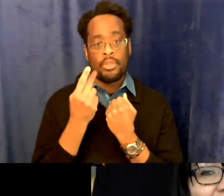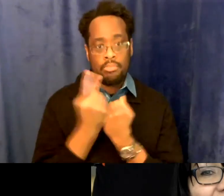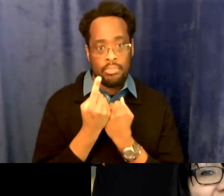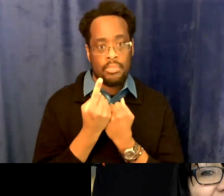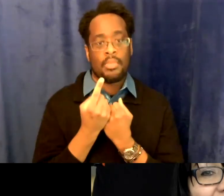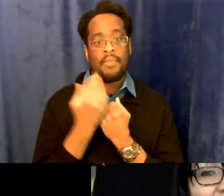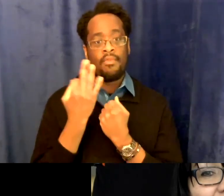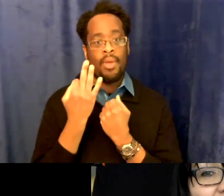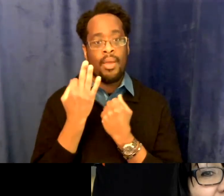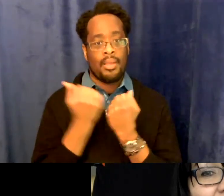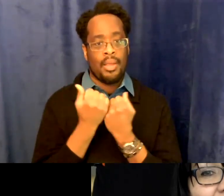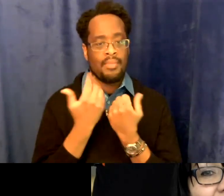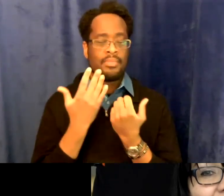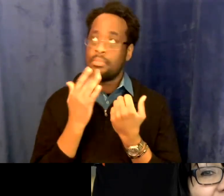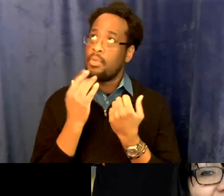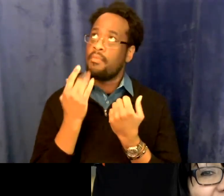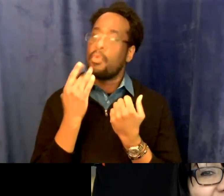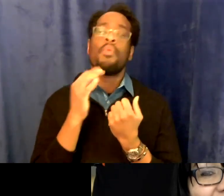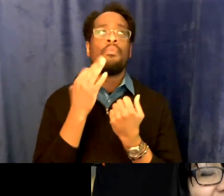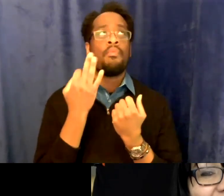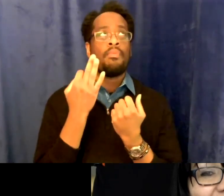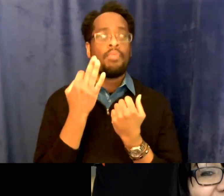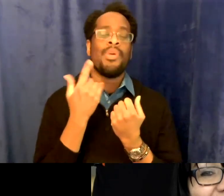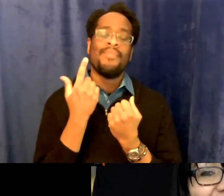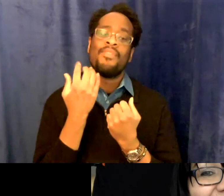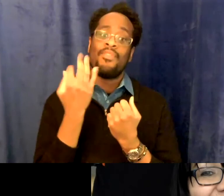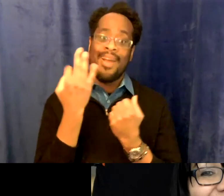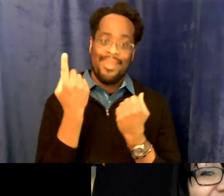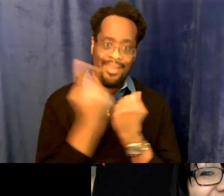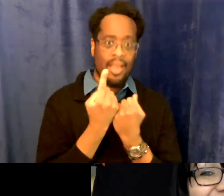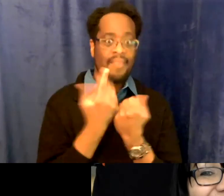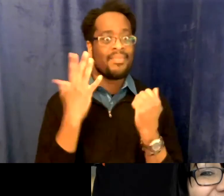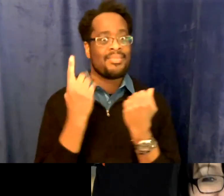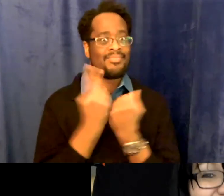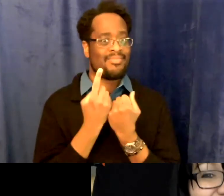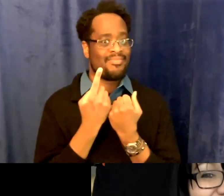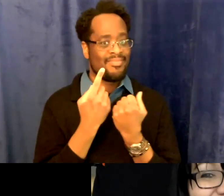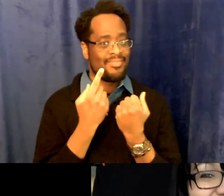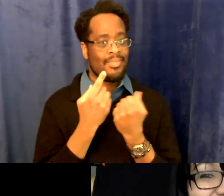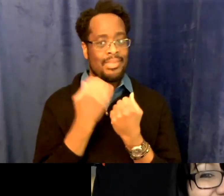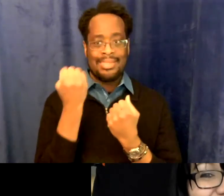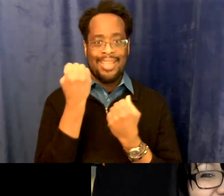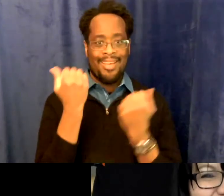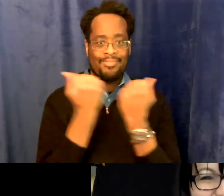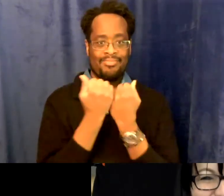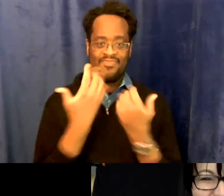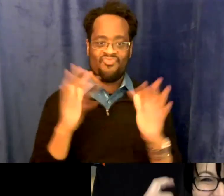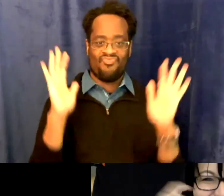thursday friday what is it uh friday friday was this with one finger and then saturday